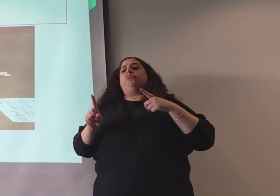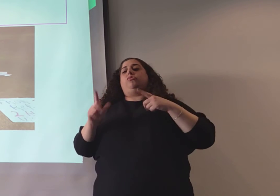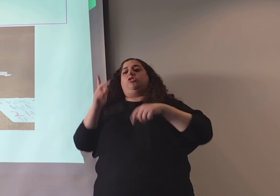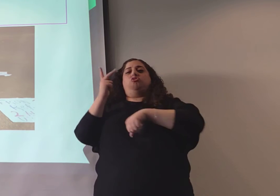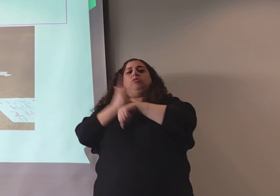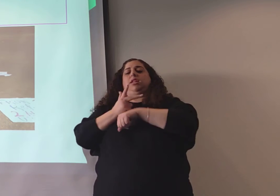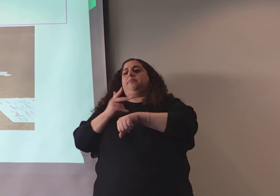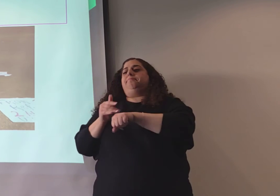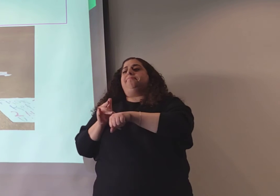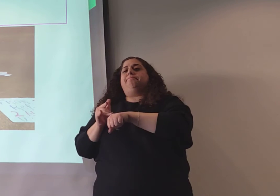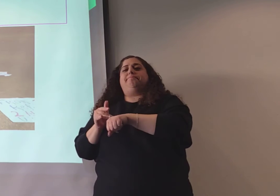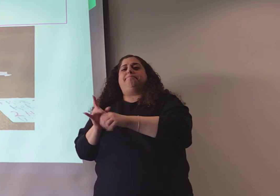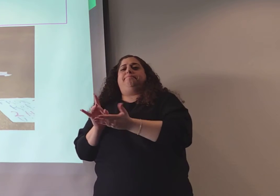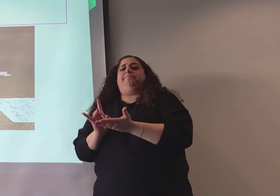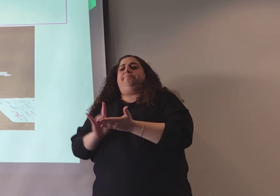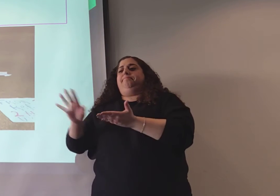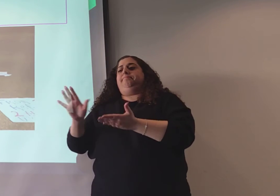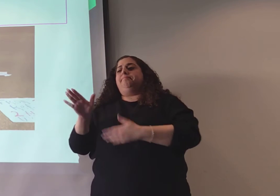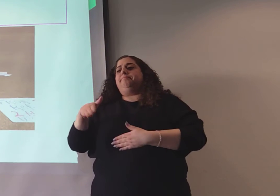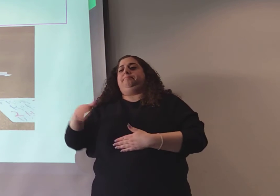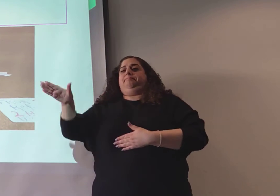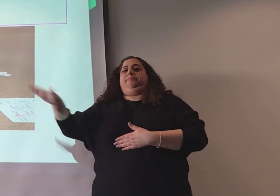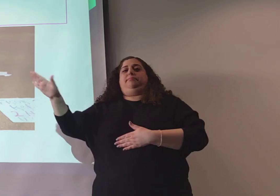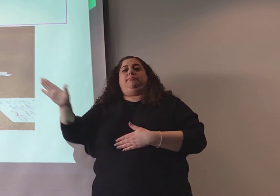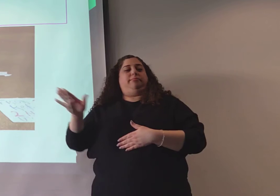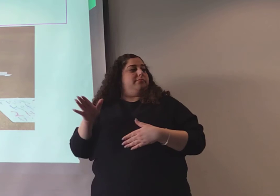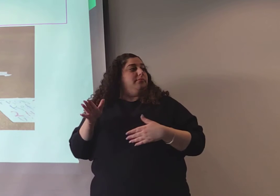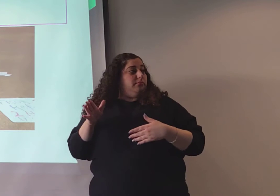That paperwork then gets sent to the tenant.